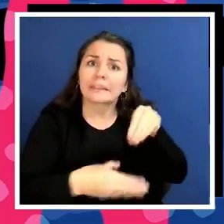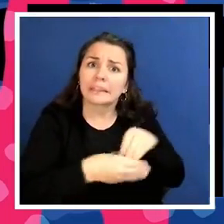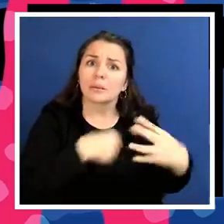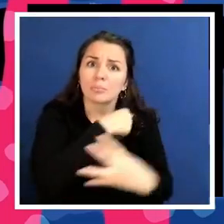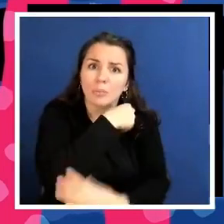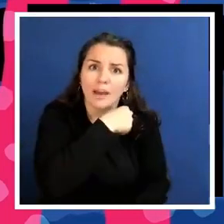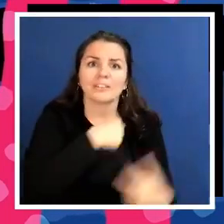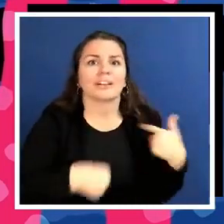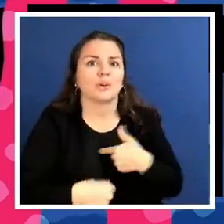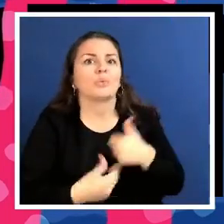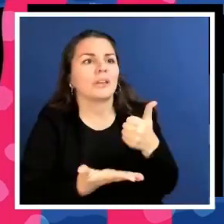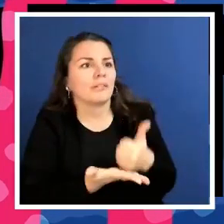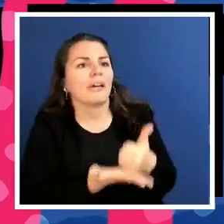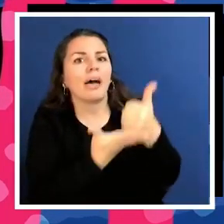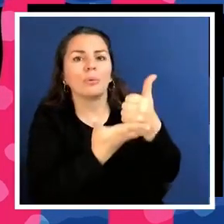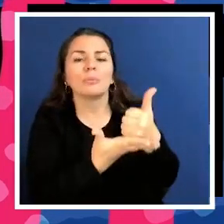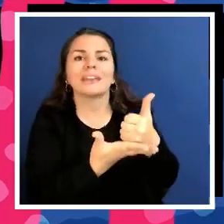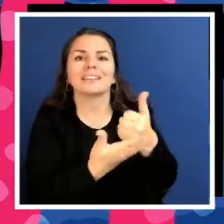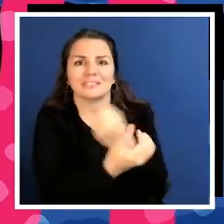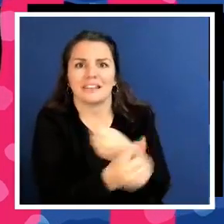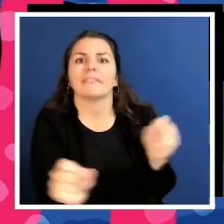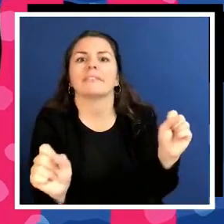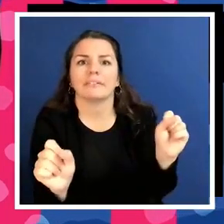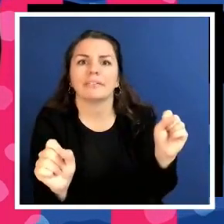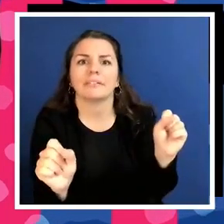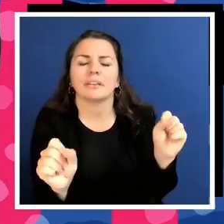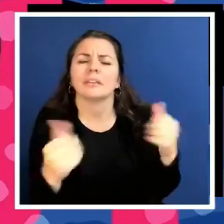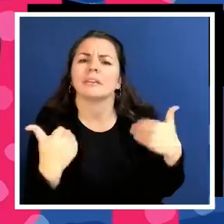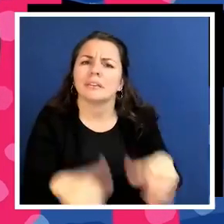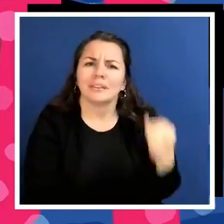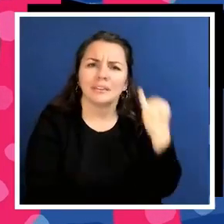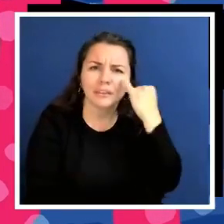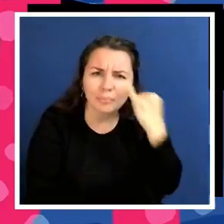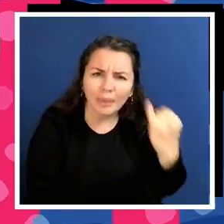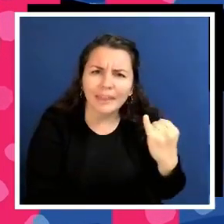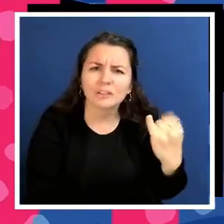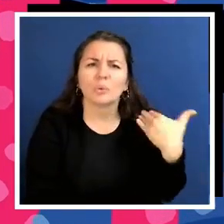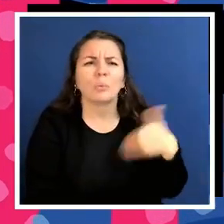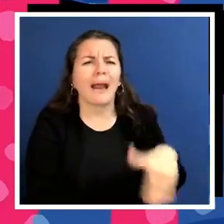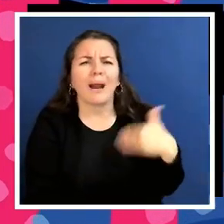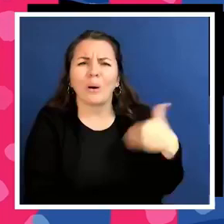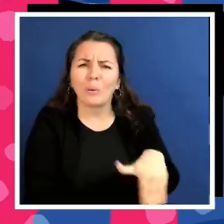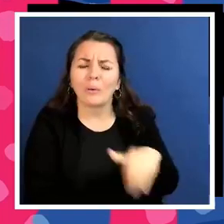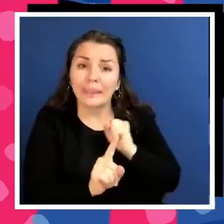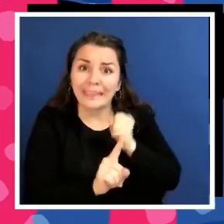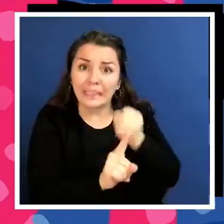AMERICA'S CHILDREN WHO ARE LIVING IN POVERTY OUT OF